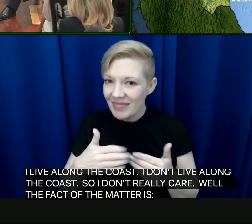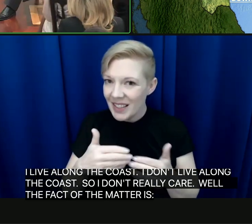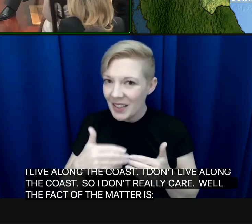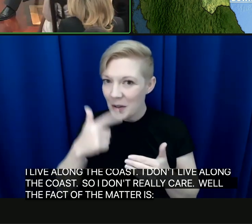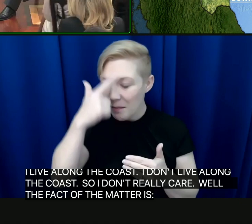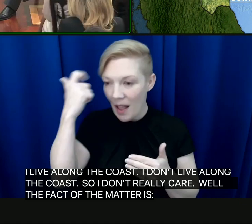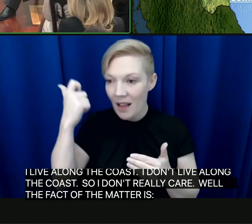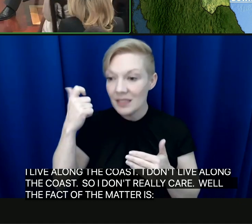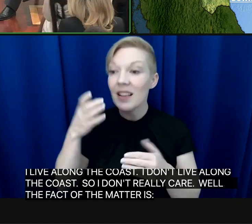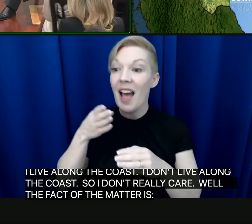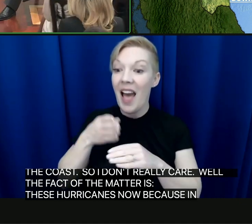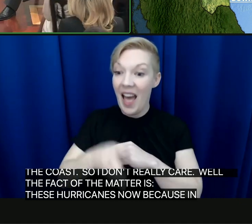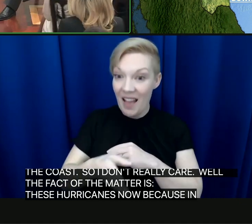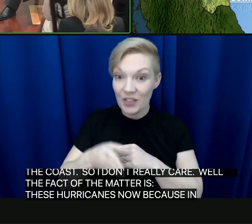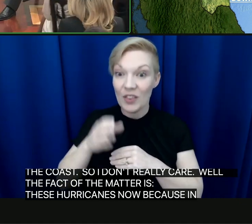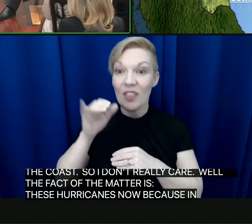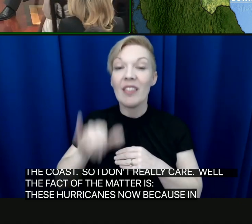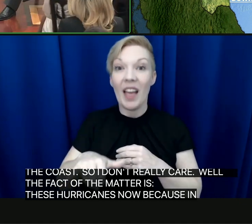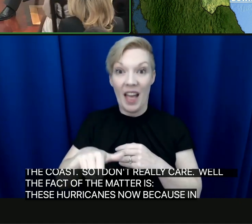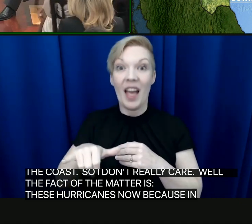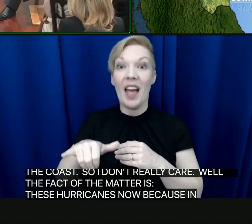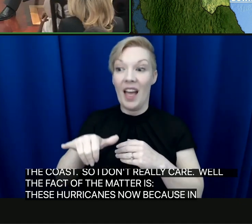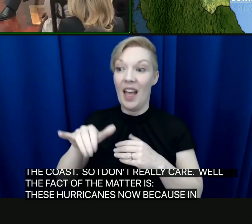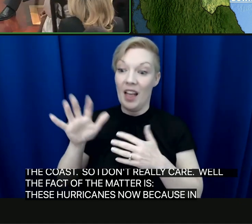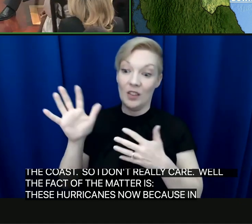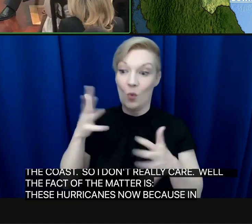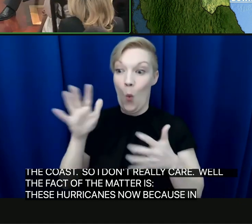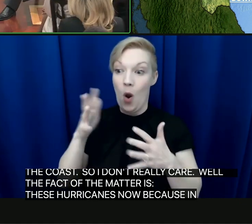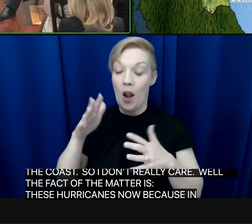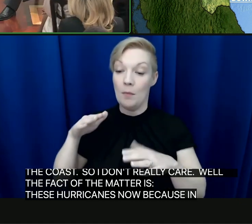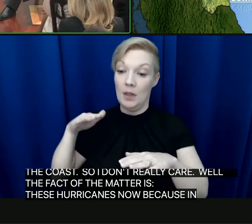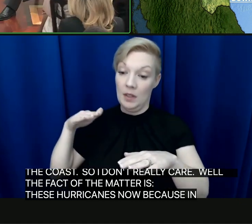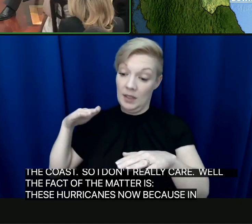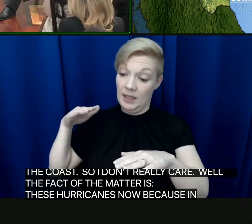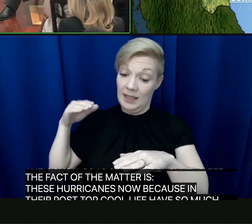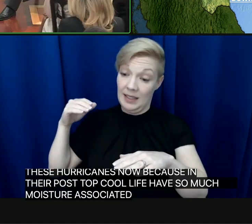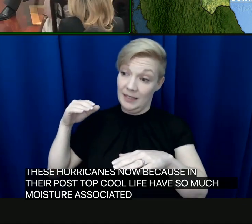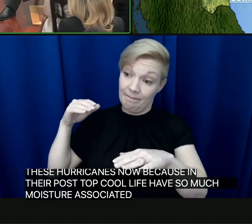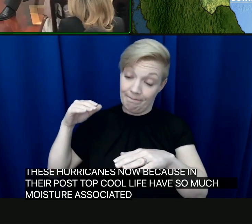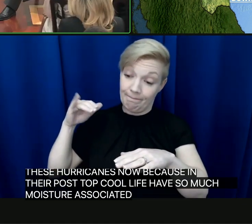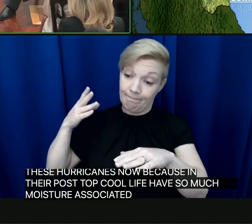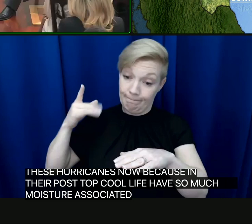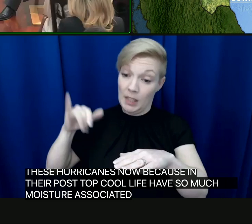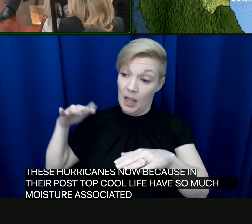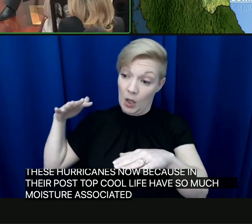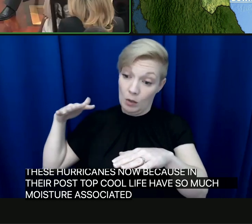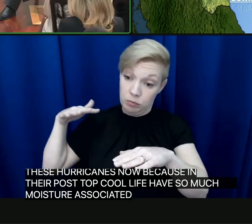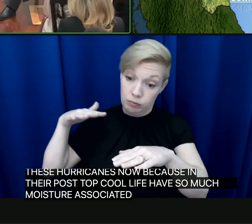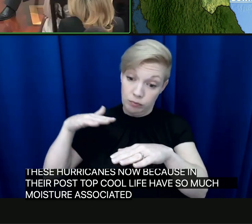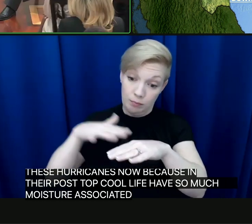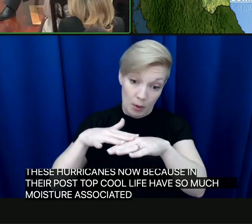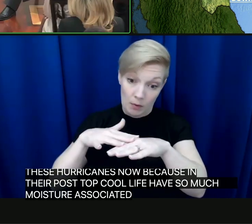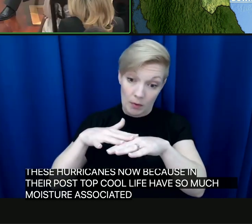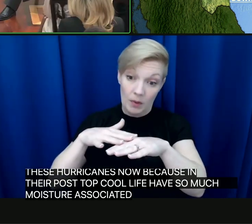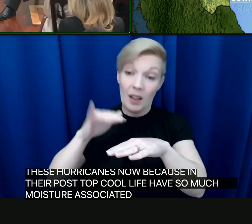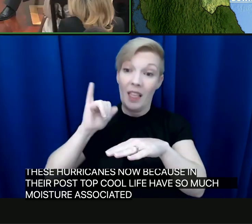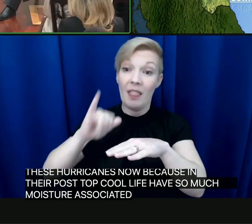have so much moisture associated as they go inland, they're causing as much, if not more damage than what happened